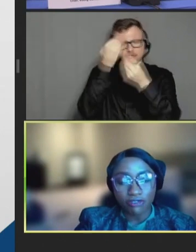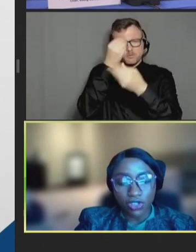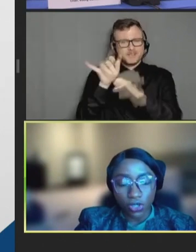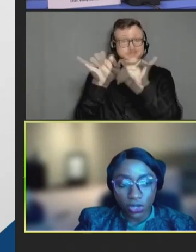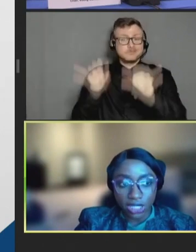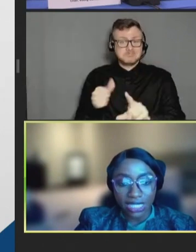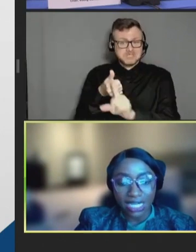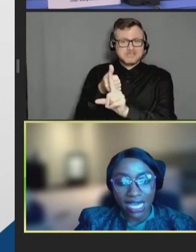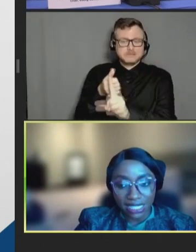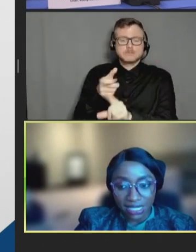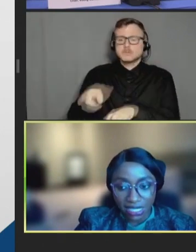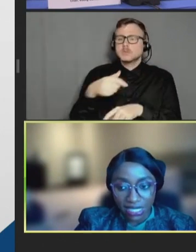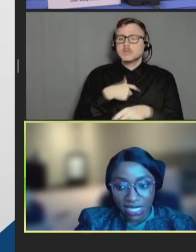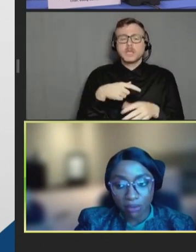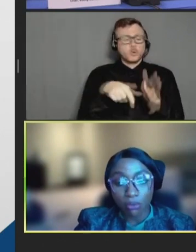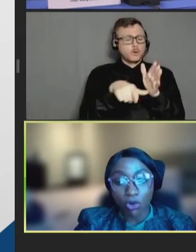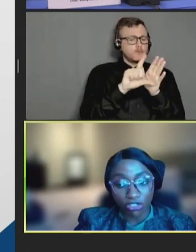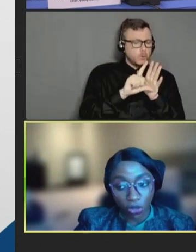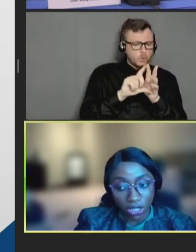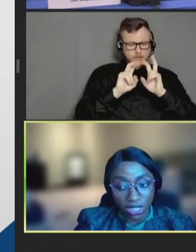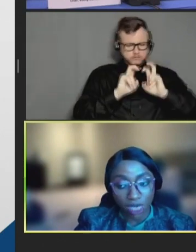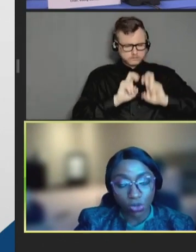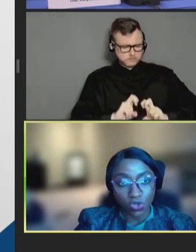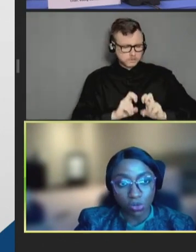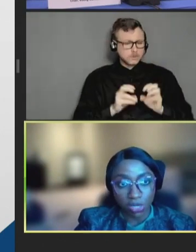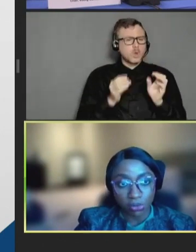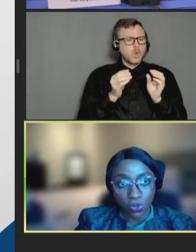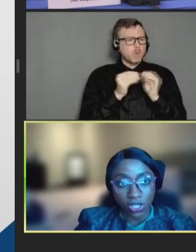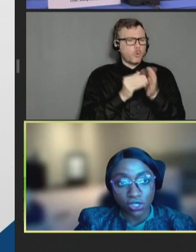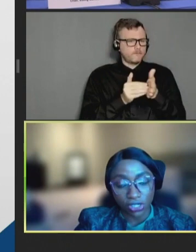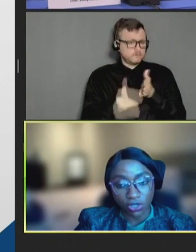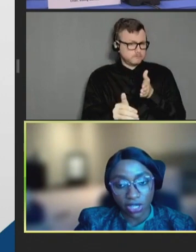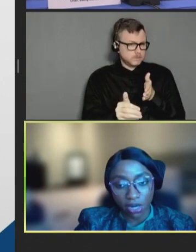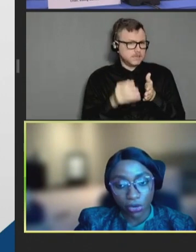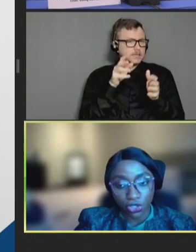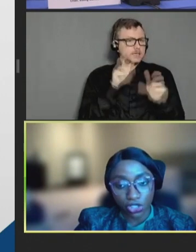revealed and analyzed the data more frequently as well to be able to iterate on their approach.